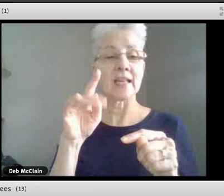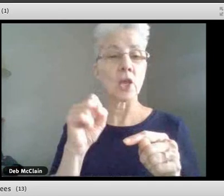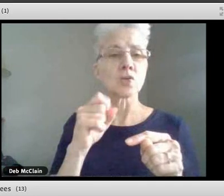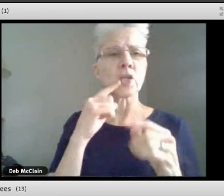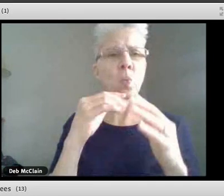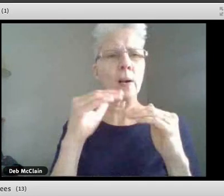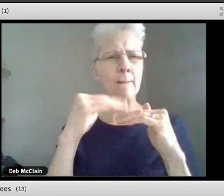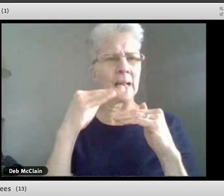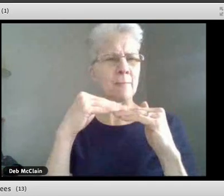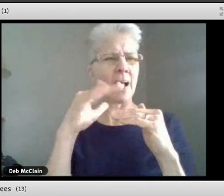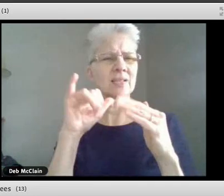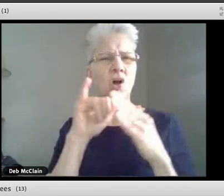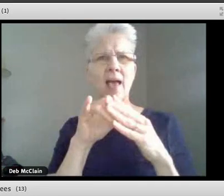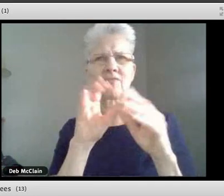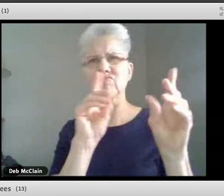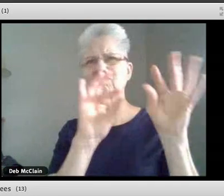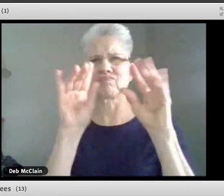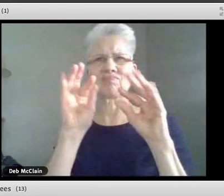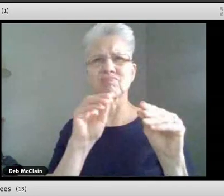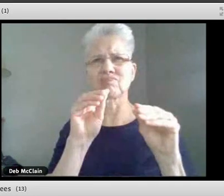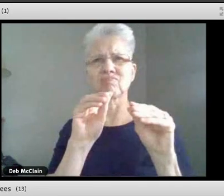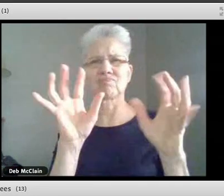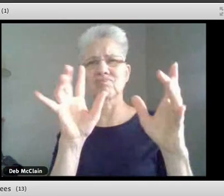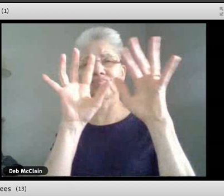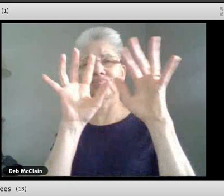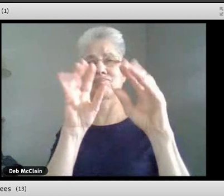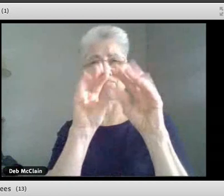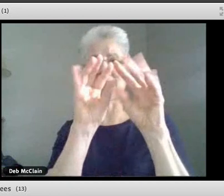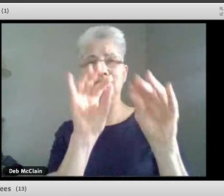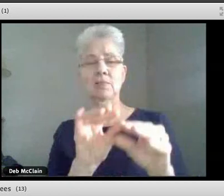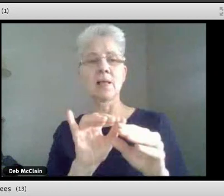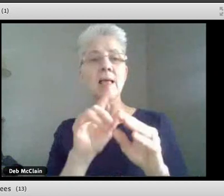And then also, in our content management systems, there's some links here for you to look at.